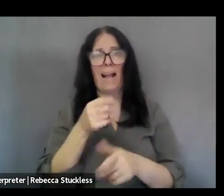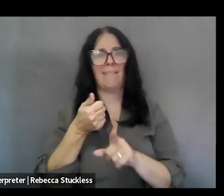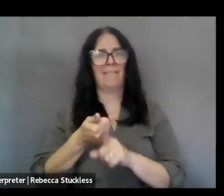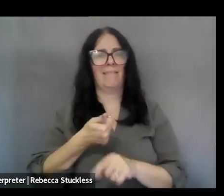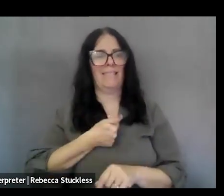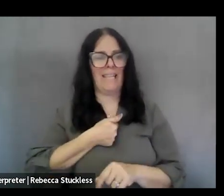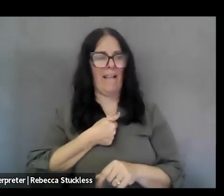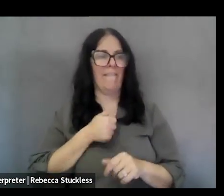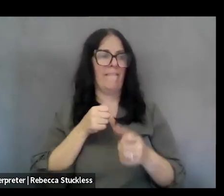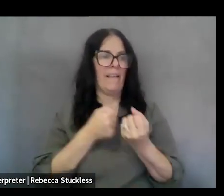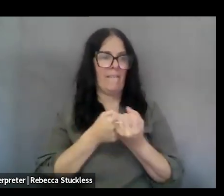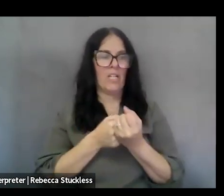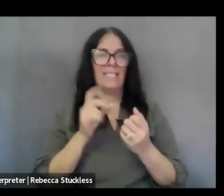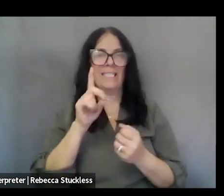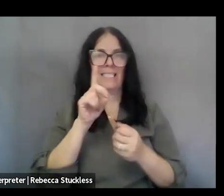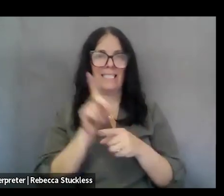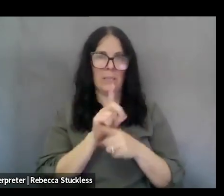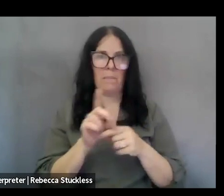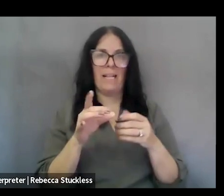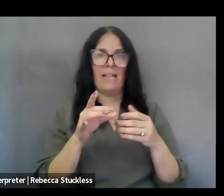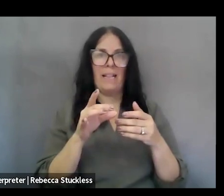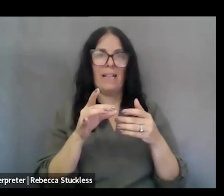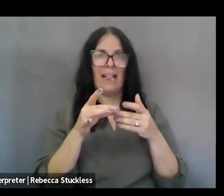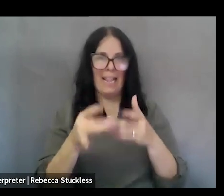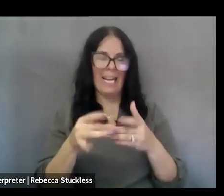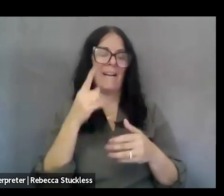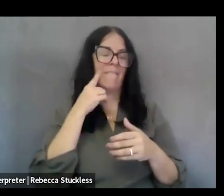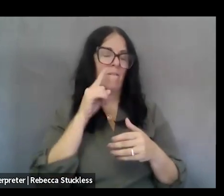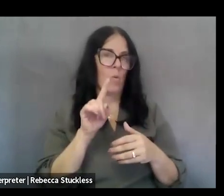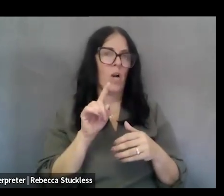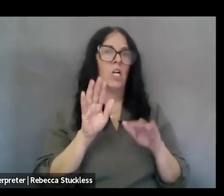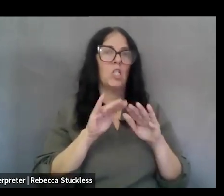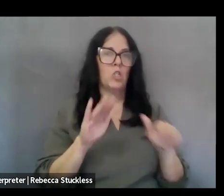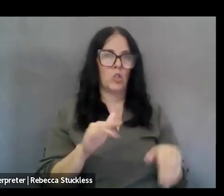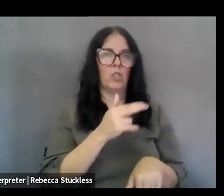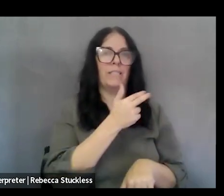lead for the Children's National Hospital Leadership Education in Neurodevelopment and